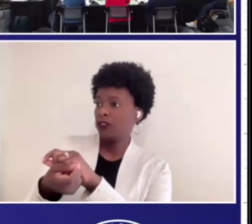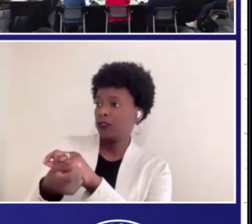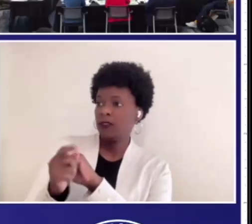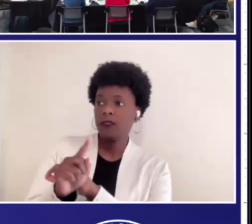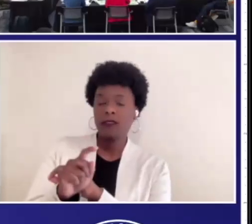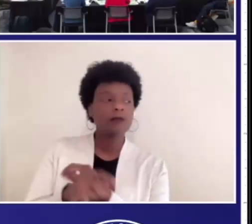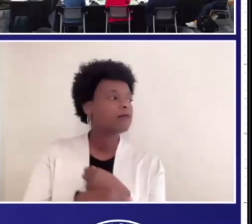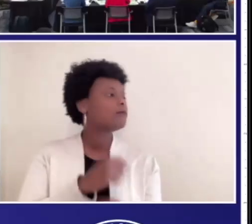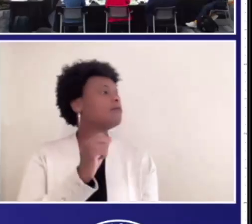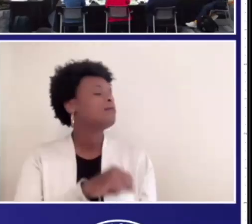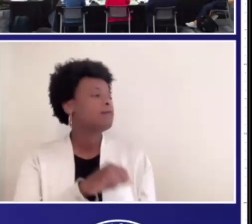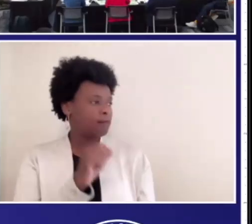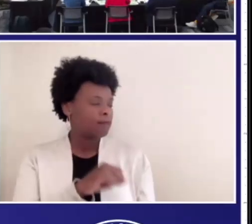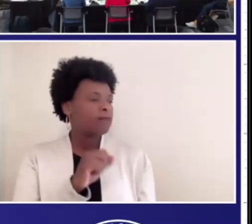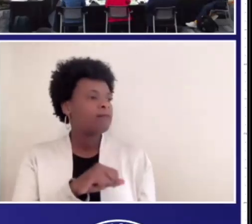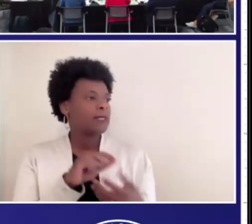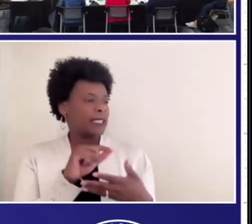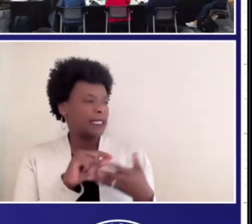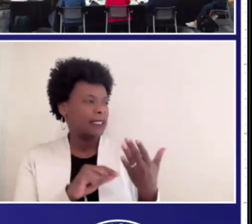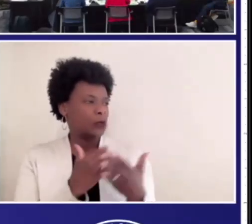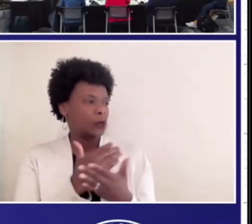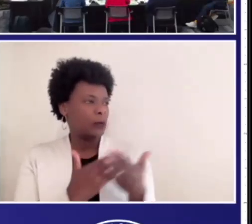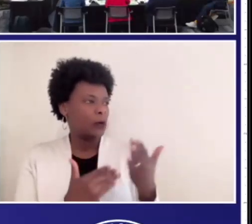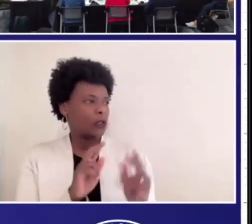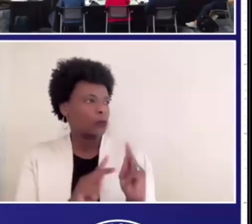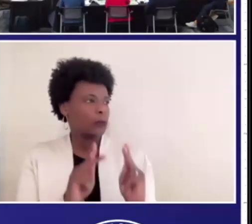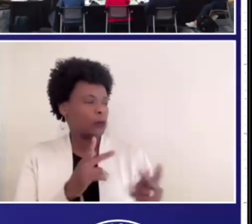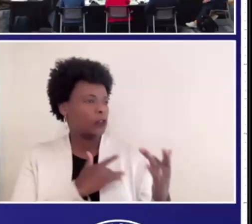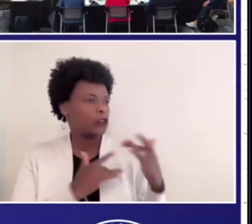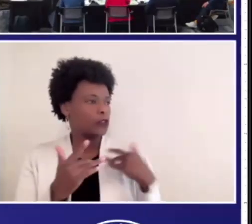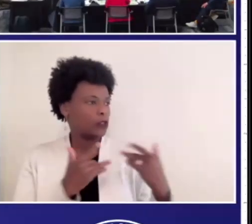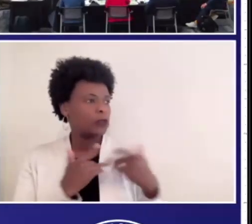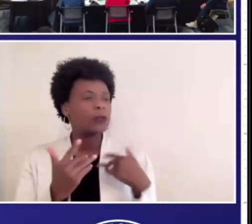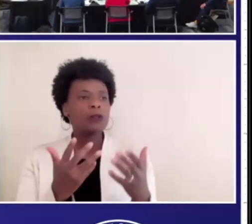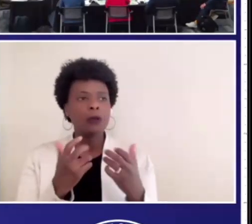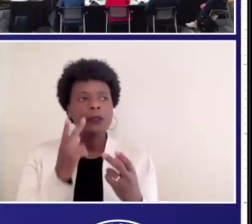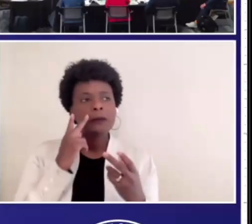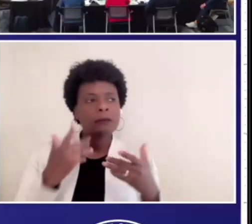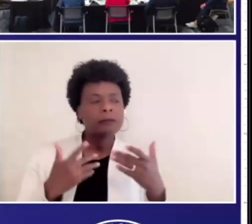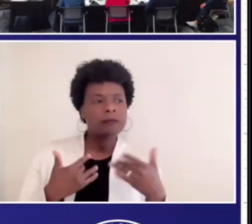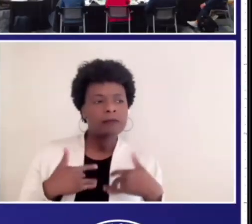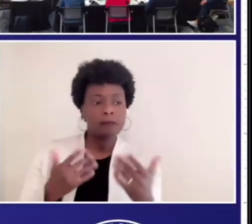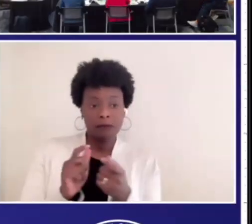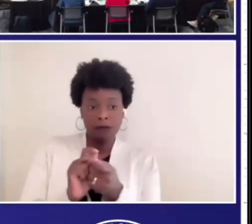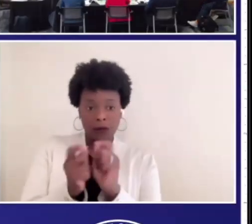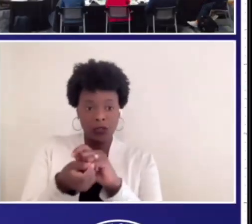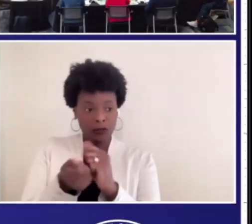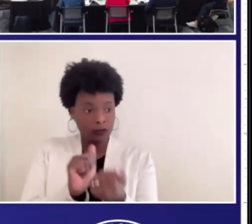Yes. These were the pieces that people had concerns about. So I want to see if our changes address their concerns.